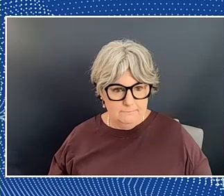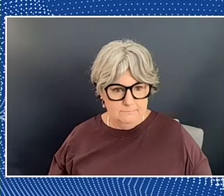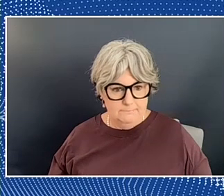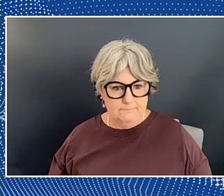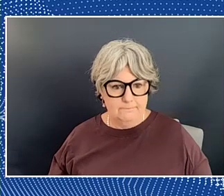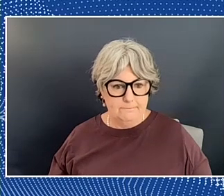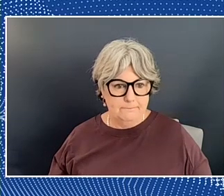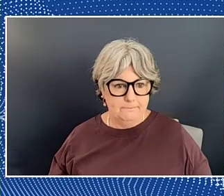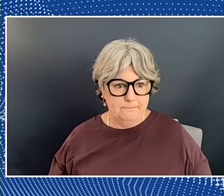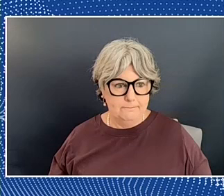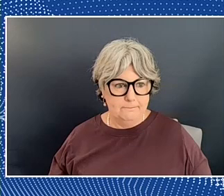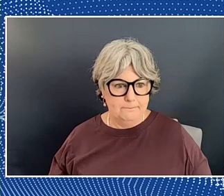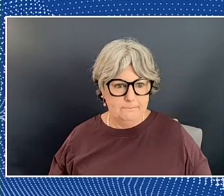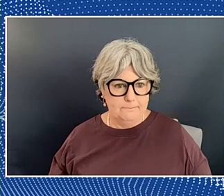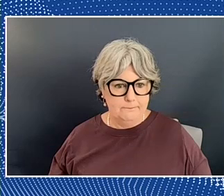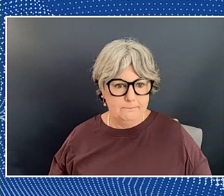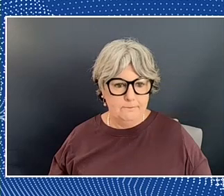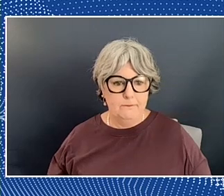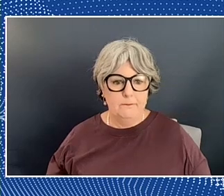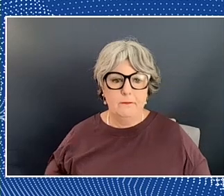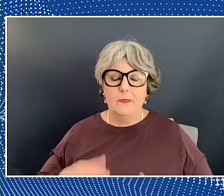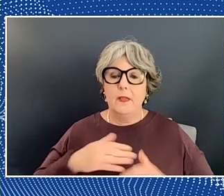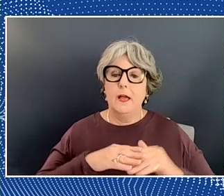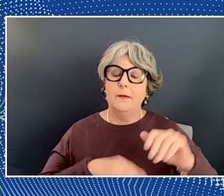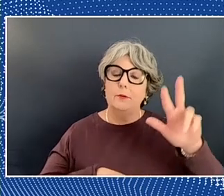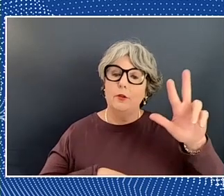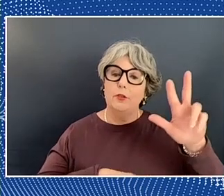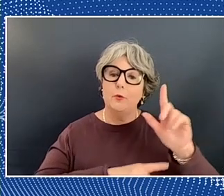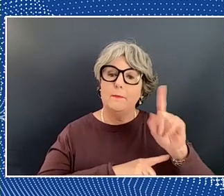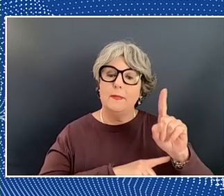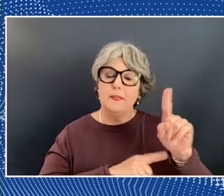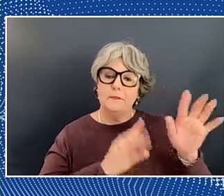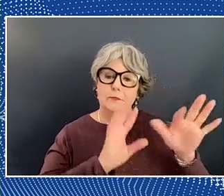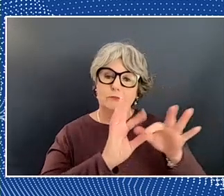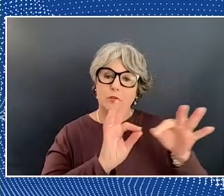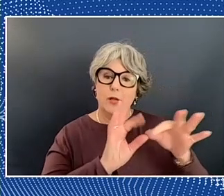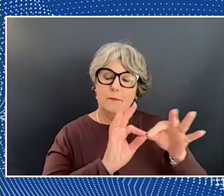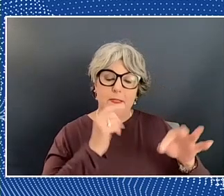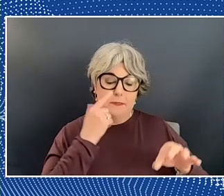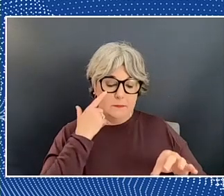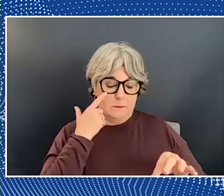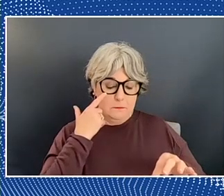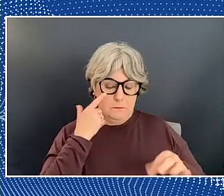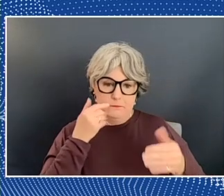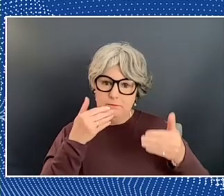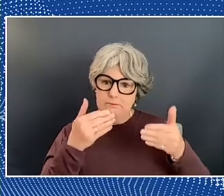Alright, Deena, you have up to three minutes for your public commentary. Please begin when you are ready.